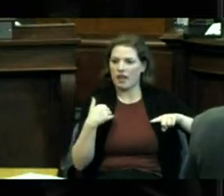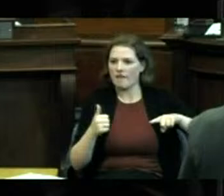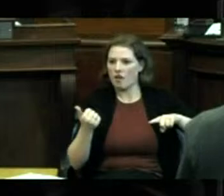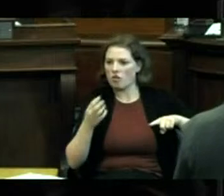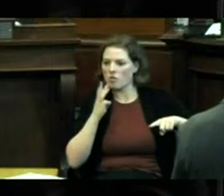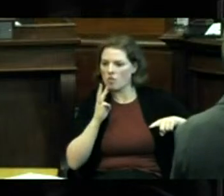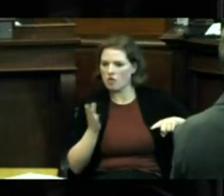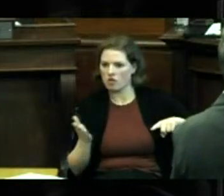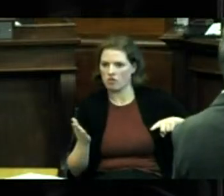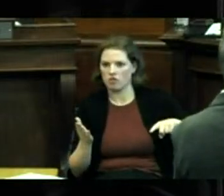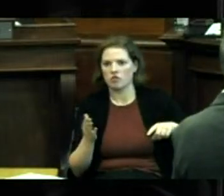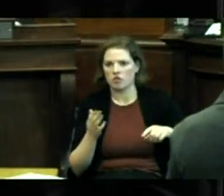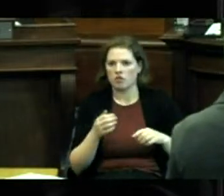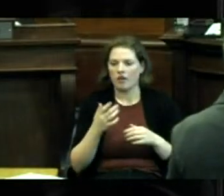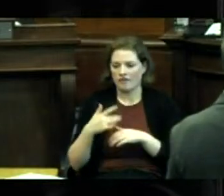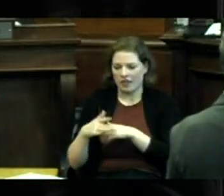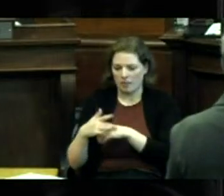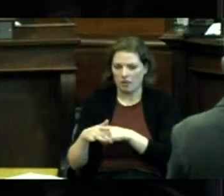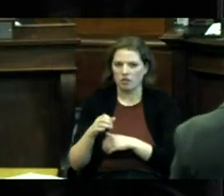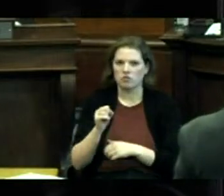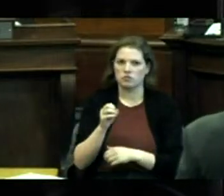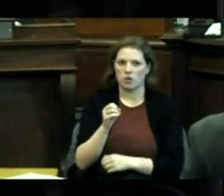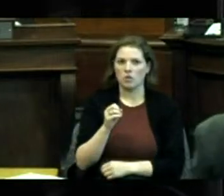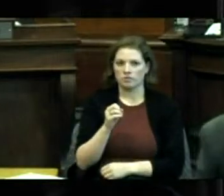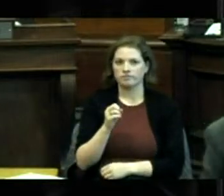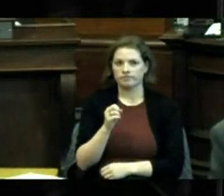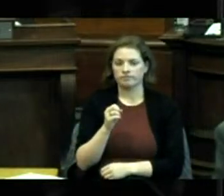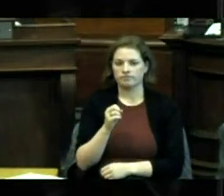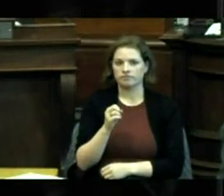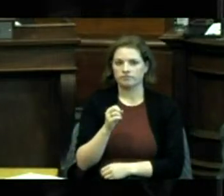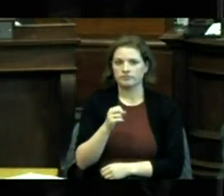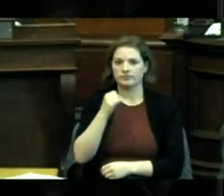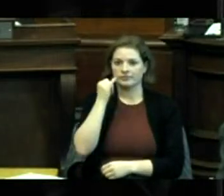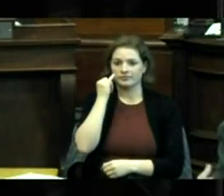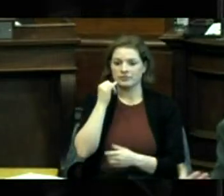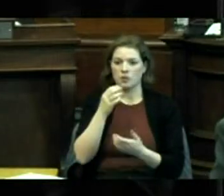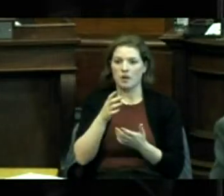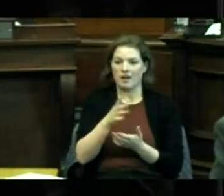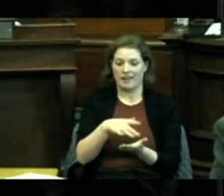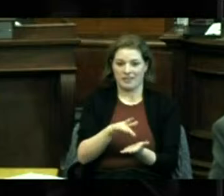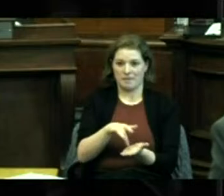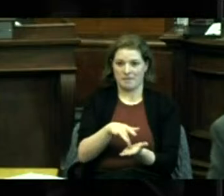need two of them so that I can take one off line to service it